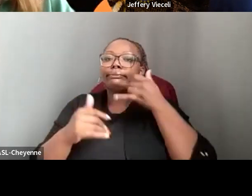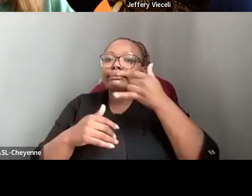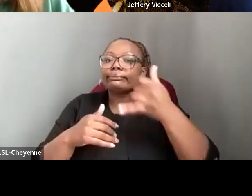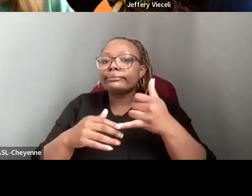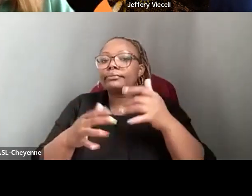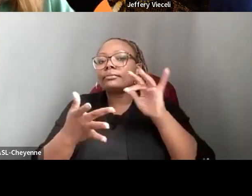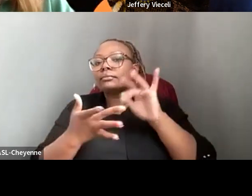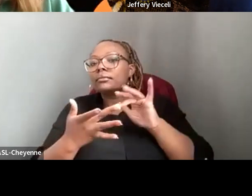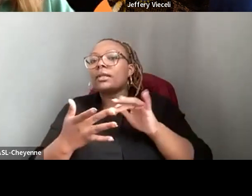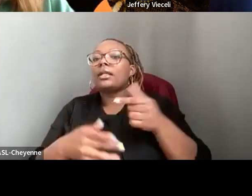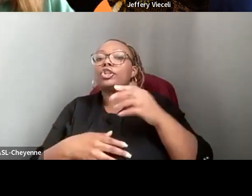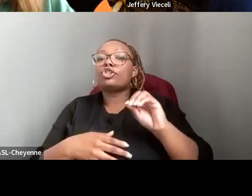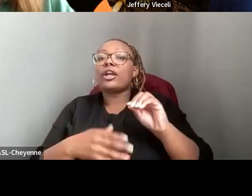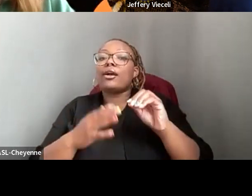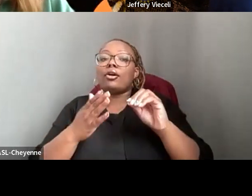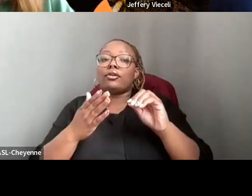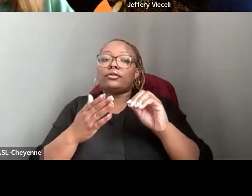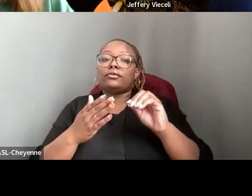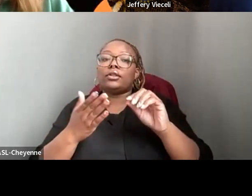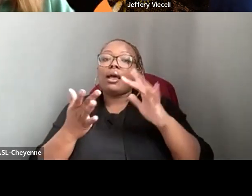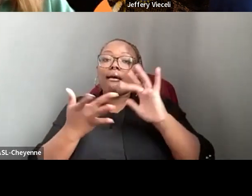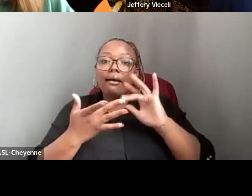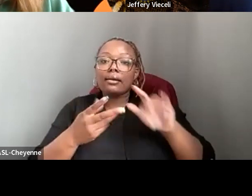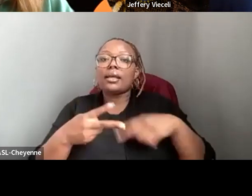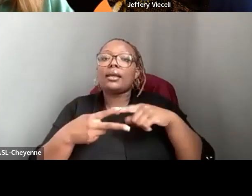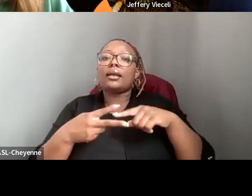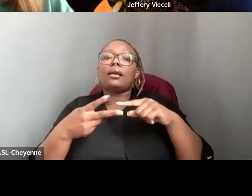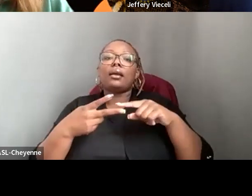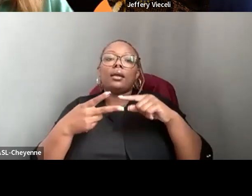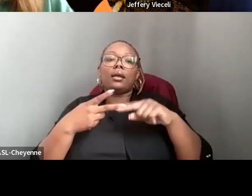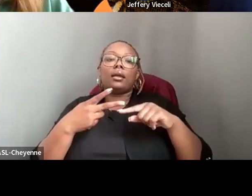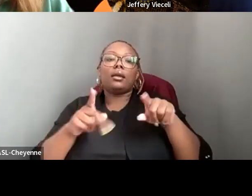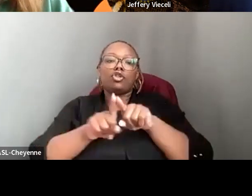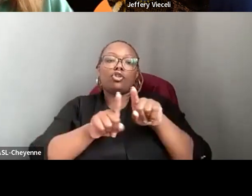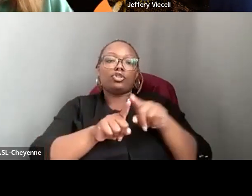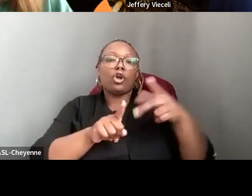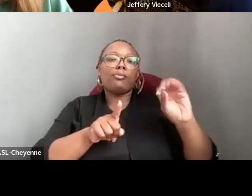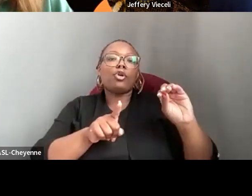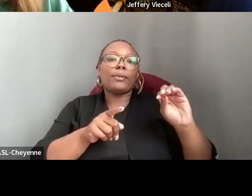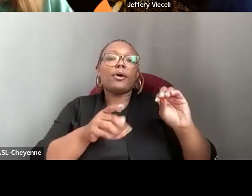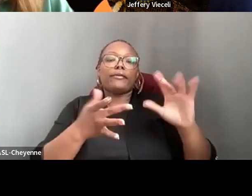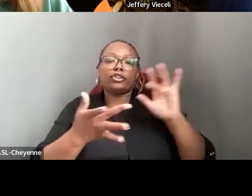There is a grants officer contract -- or contact as well as a program officer contact.